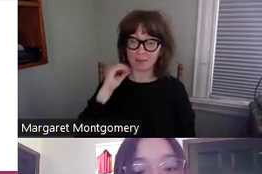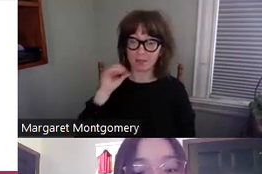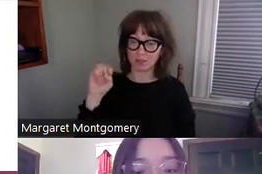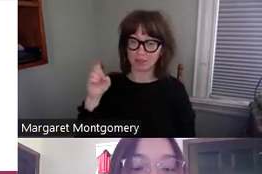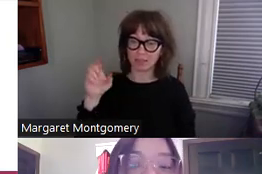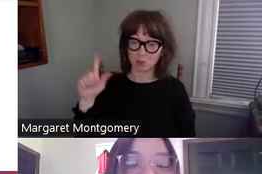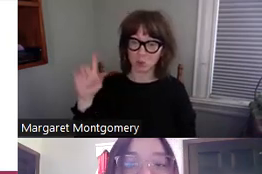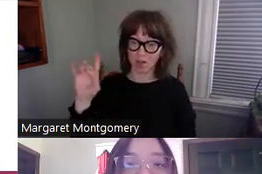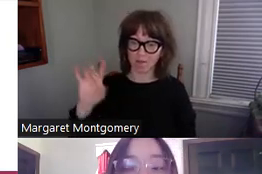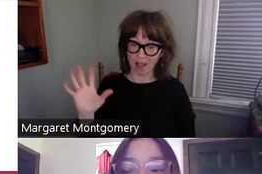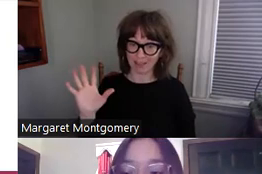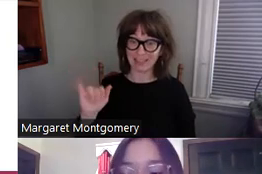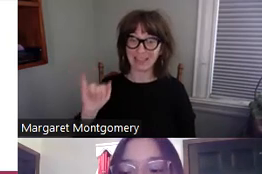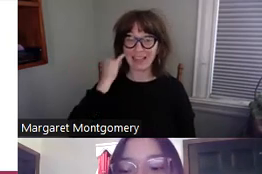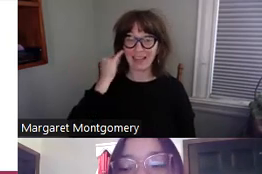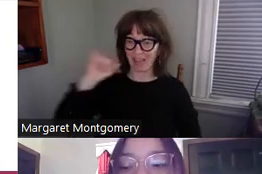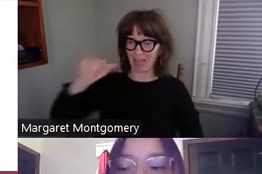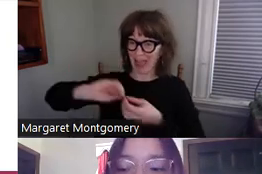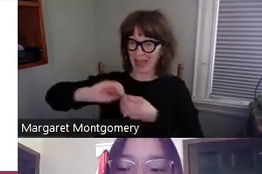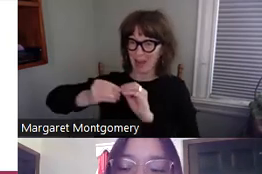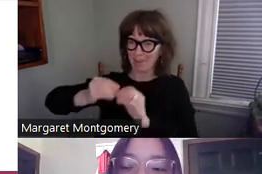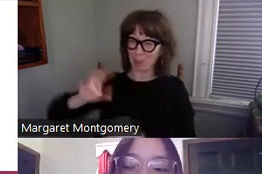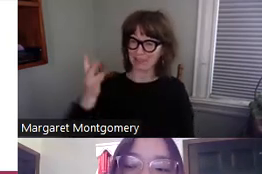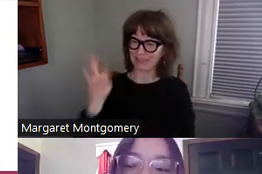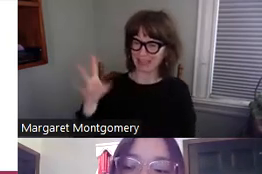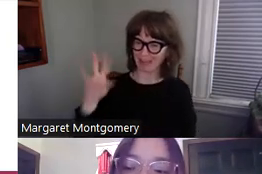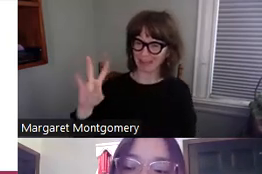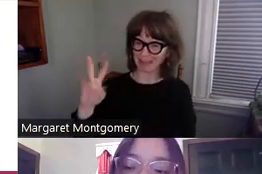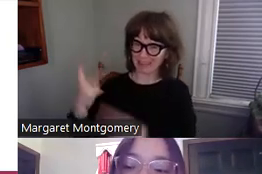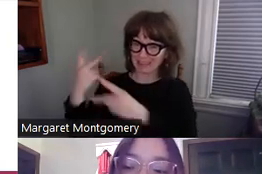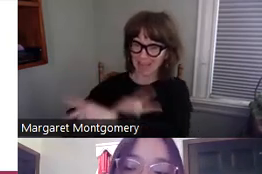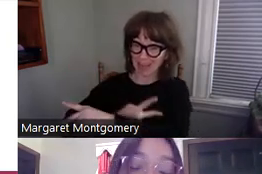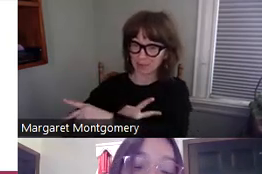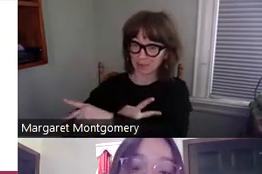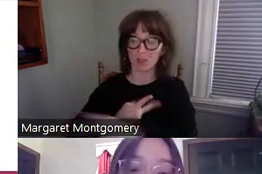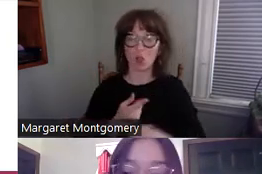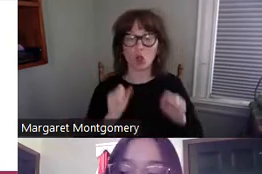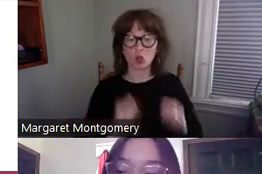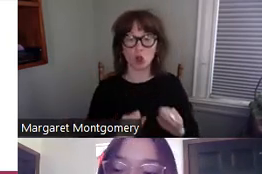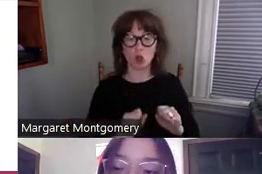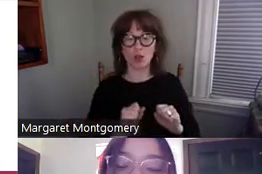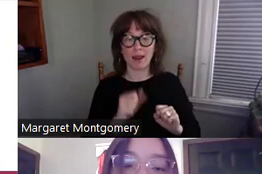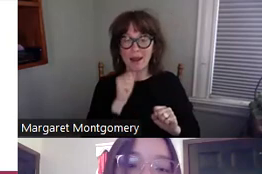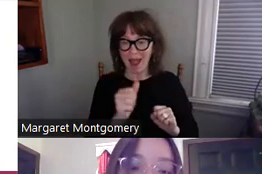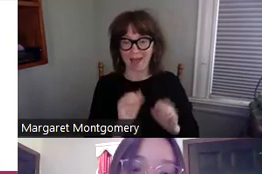are included side by side, because often survivors experience both from either the same person